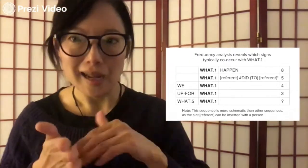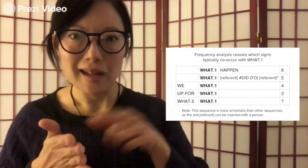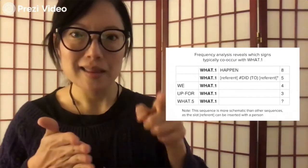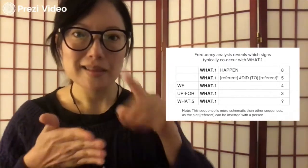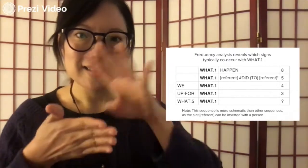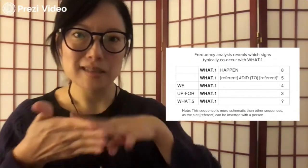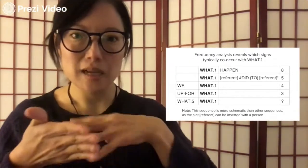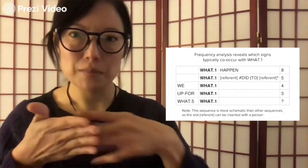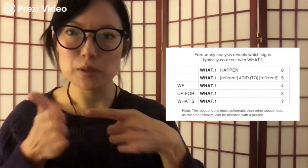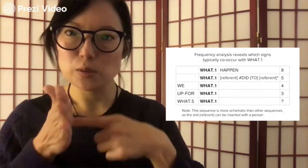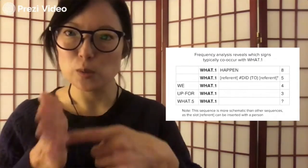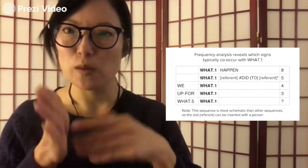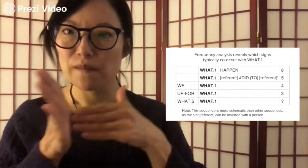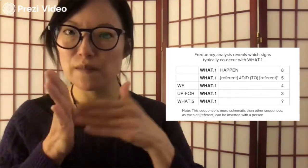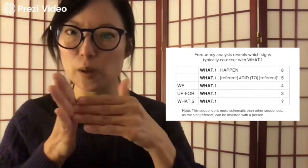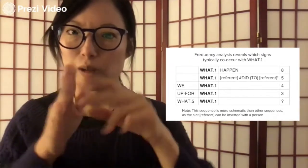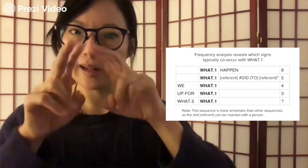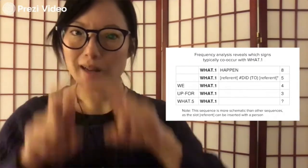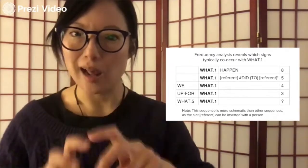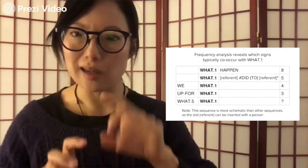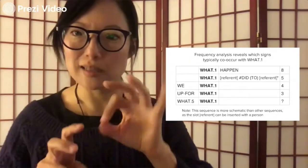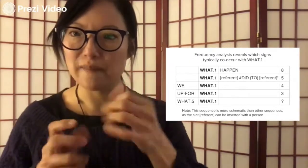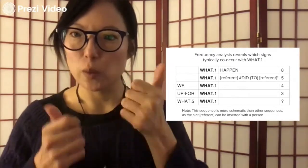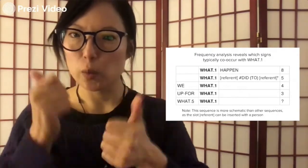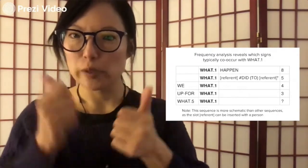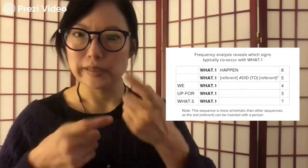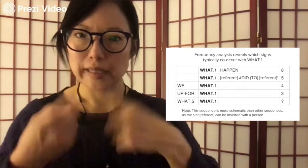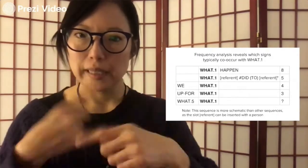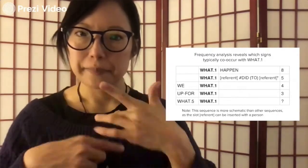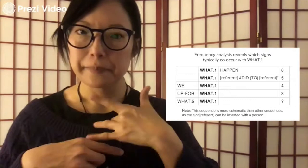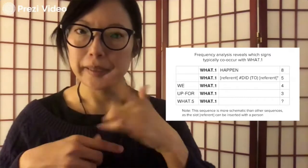Again, This table shows the frequency analysis of which